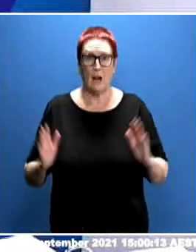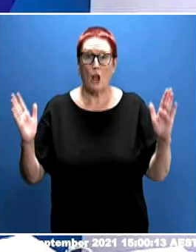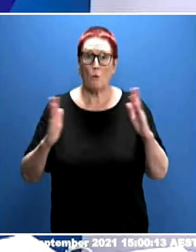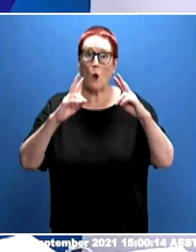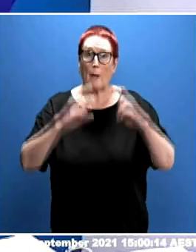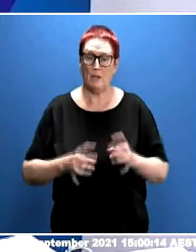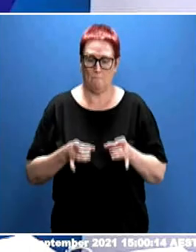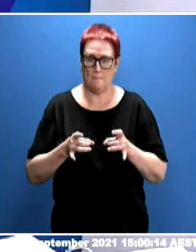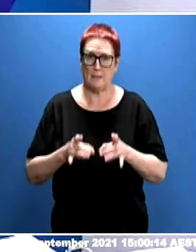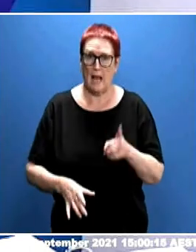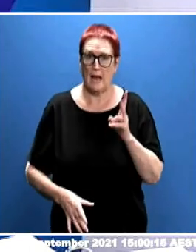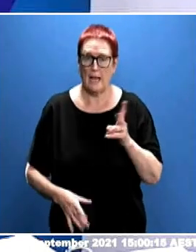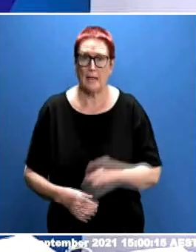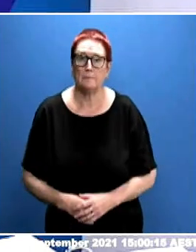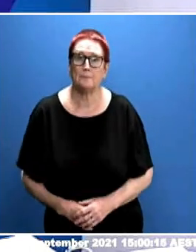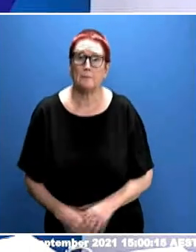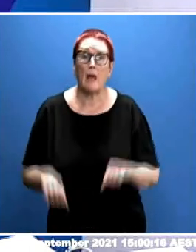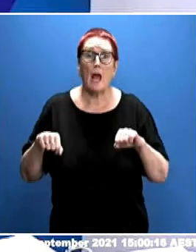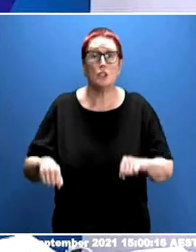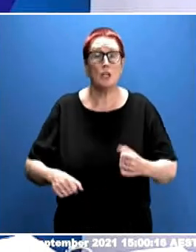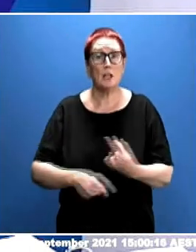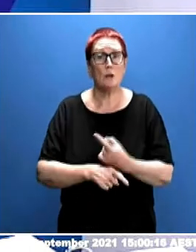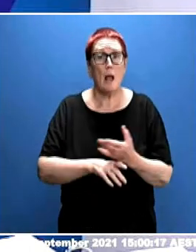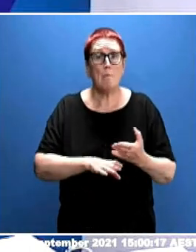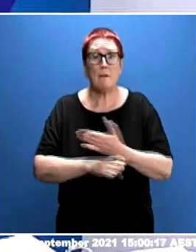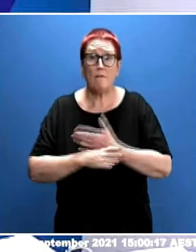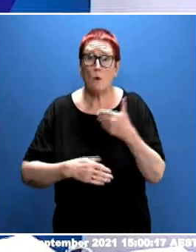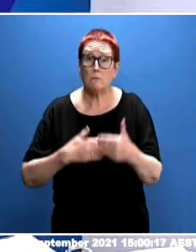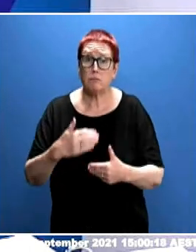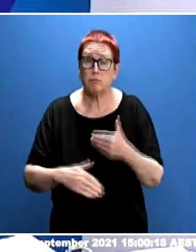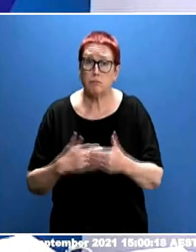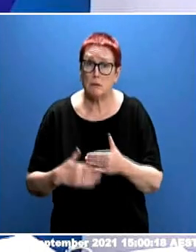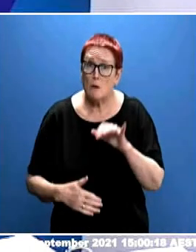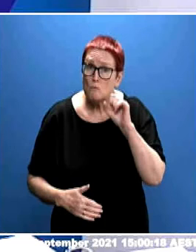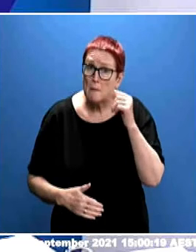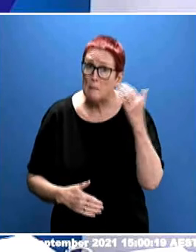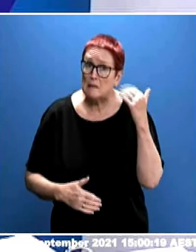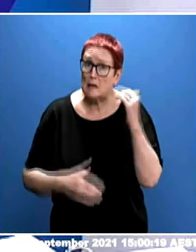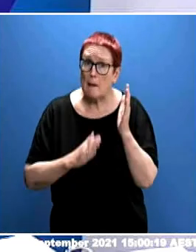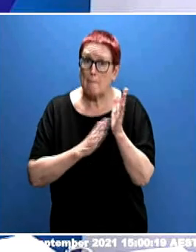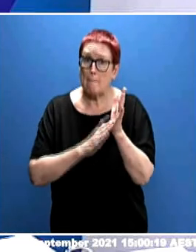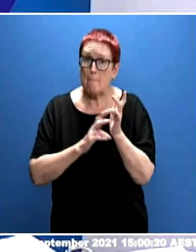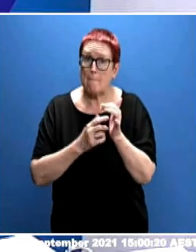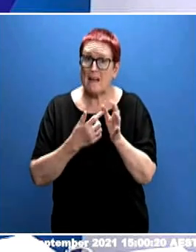Before we continue, as you remember on Monday, I said that this is